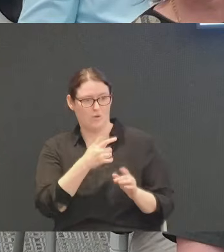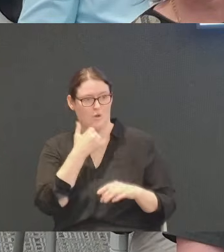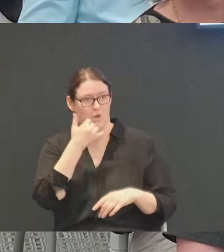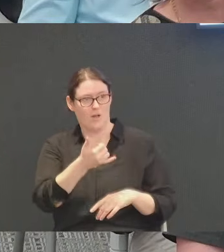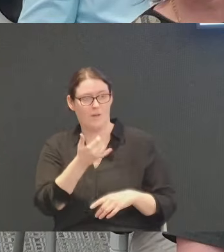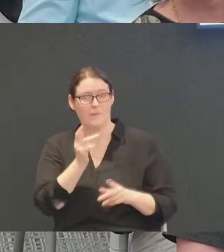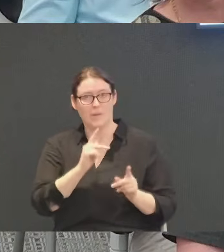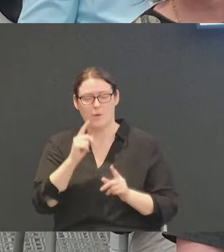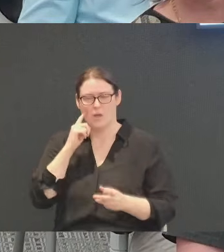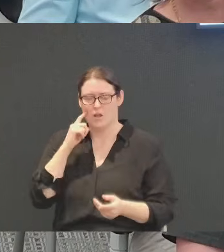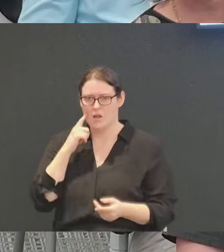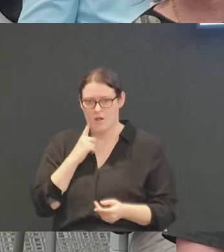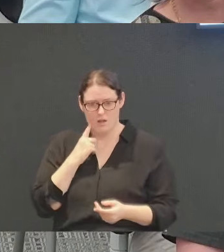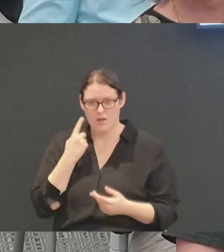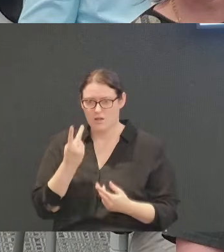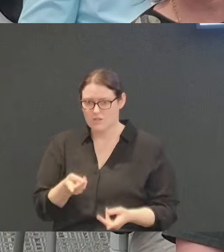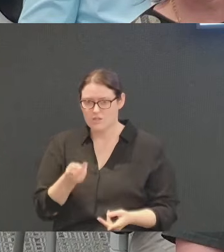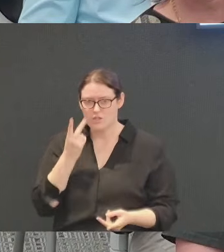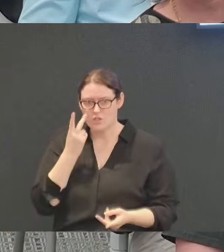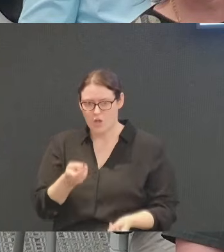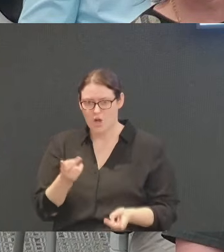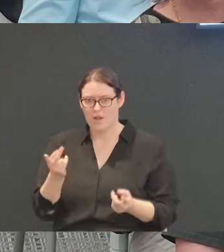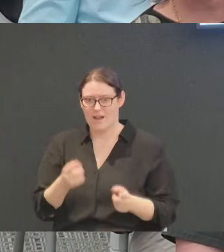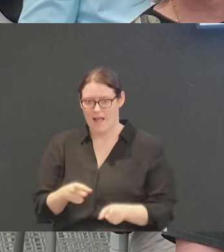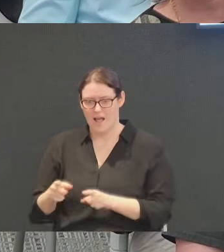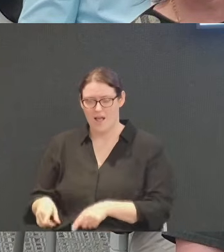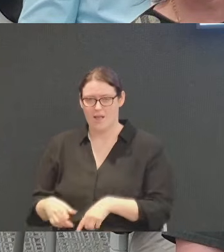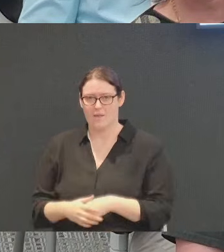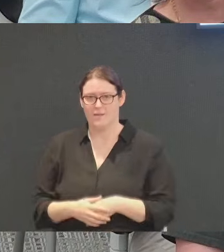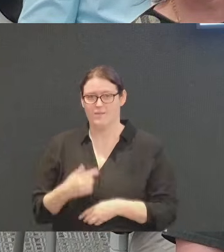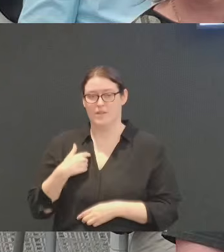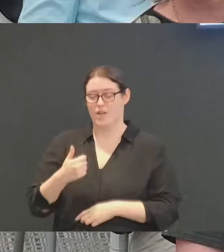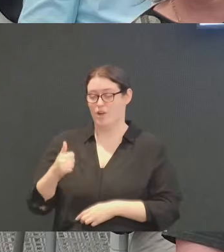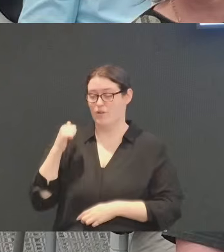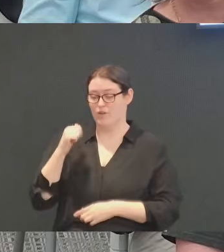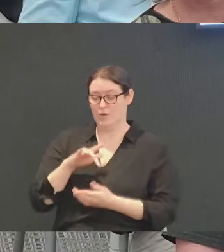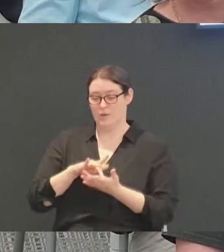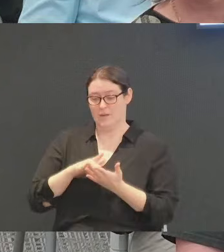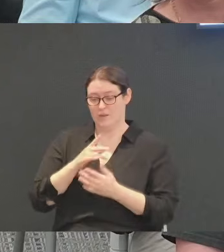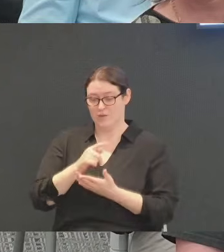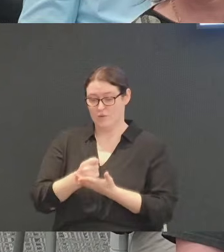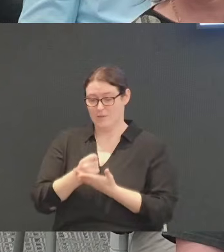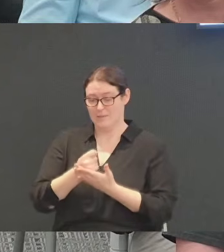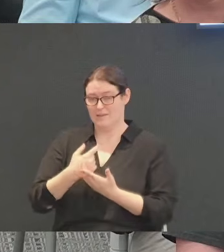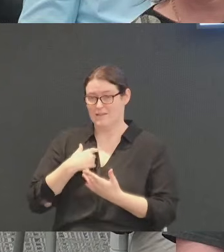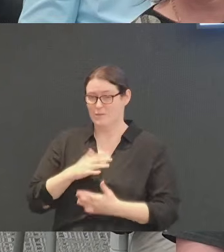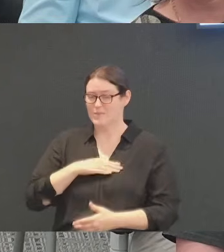the street pregnant with my daughter. I refused medical treatment because I was upset and I did